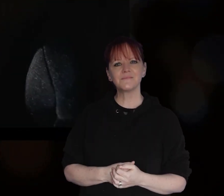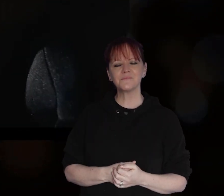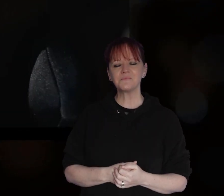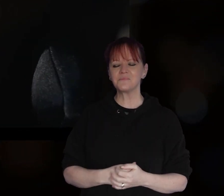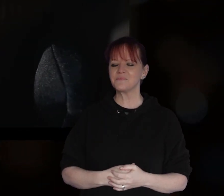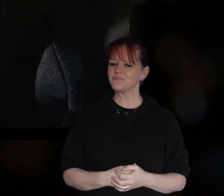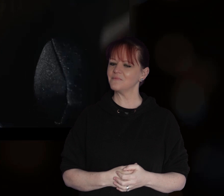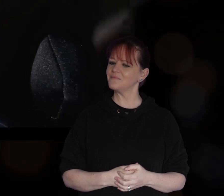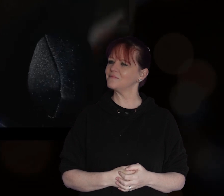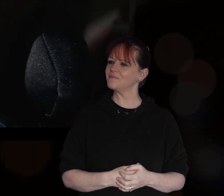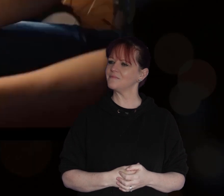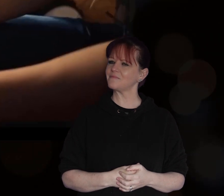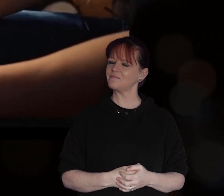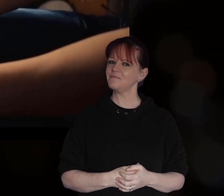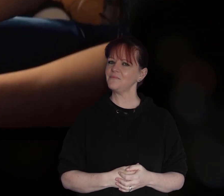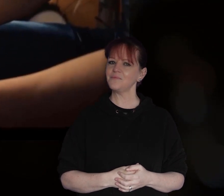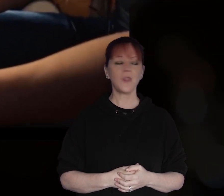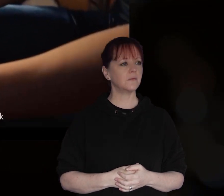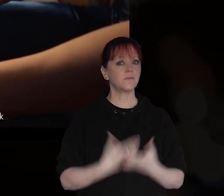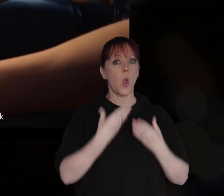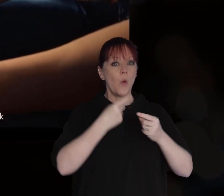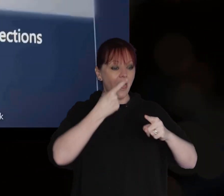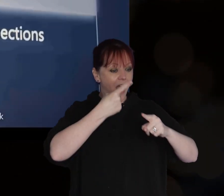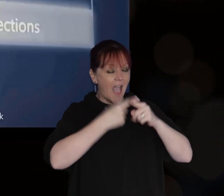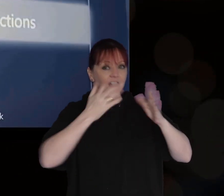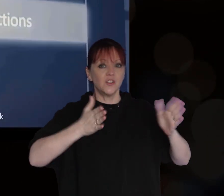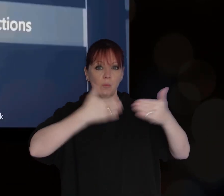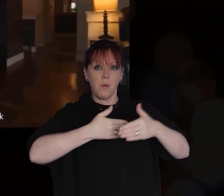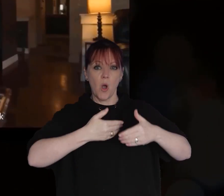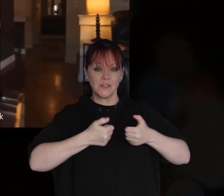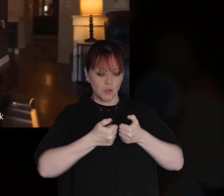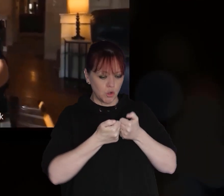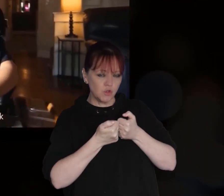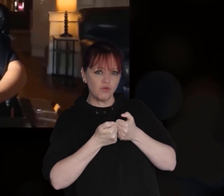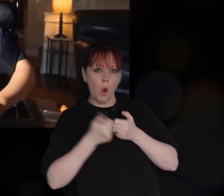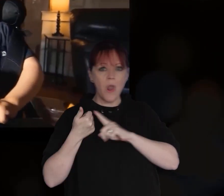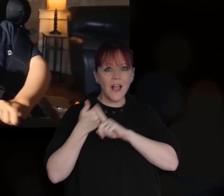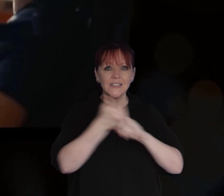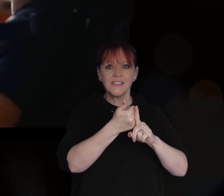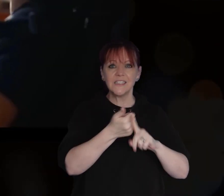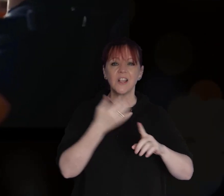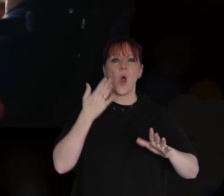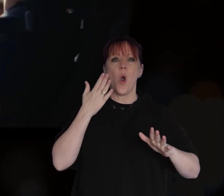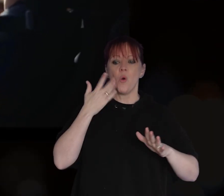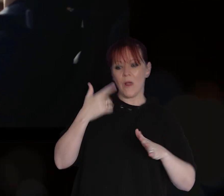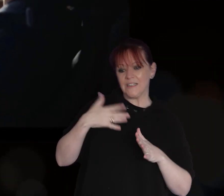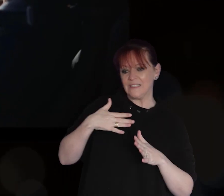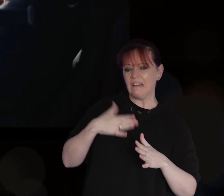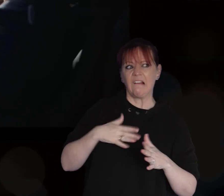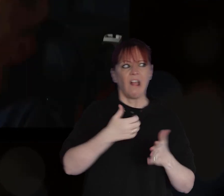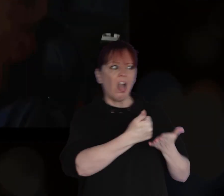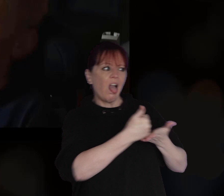With the Xbox Controller Assist, when he needs help, when he gets stuck I can at least hit the gas for him,